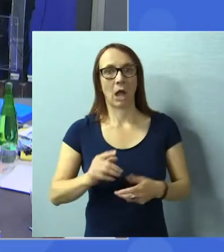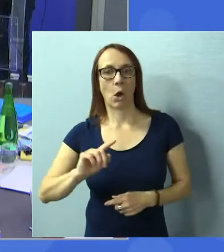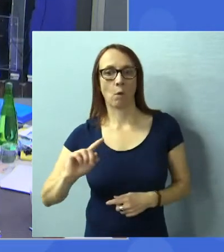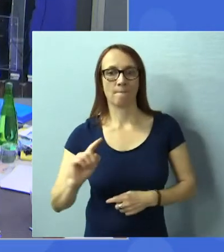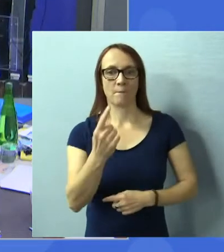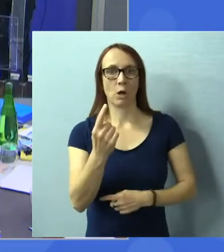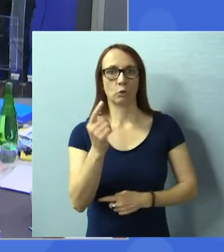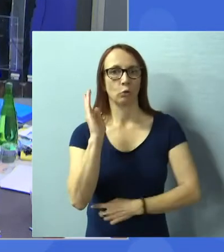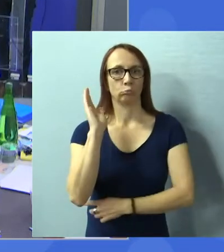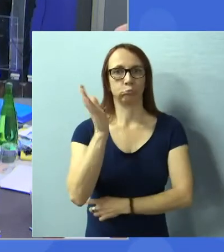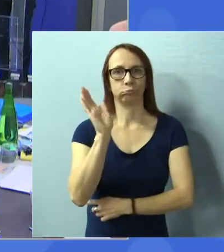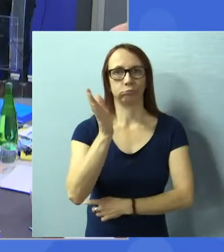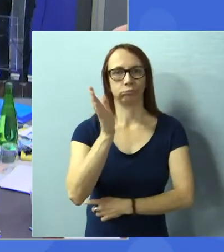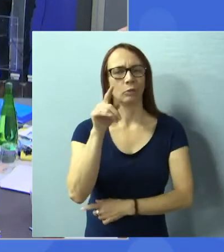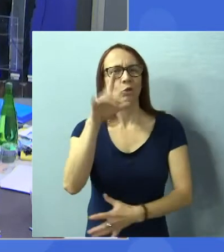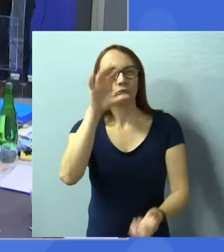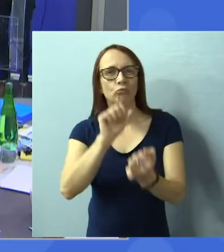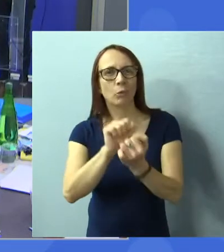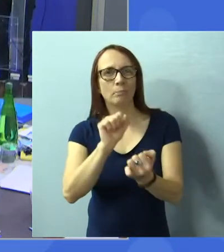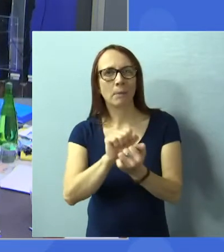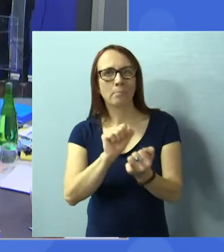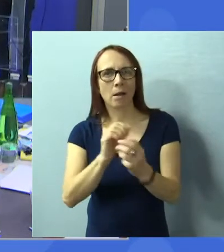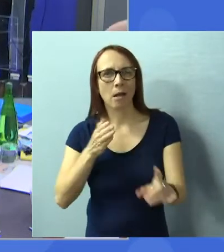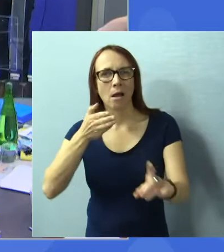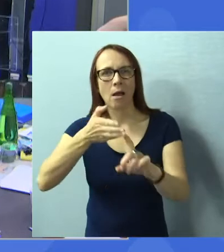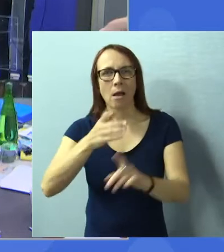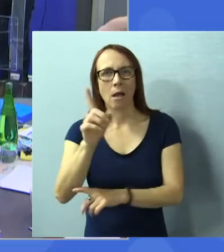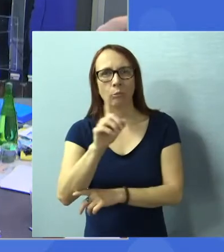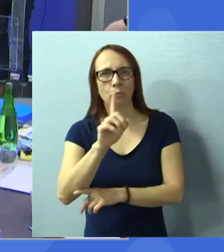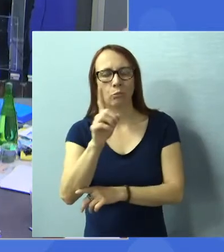day and if you remember the purpose of this is to update you on the